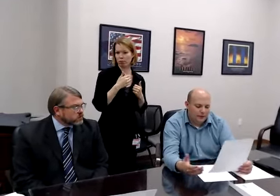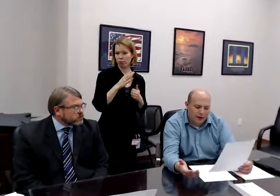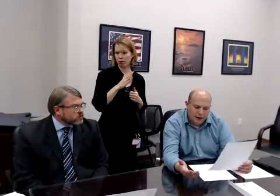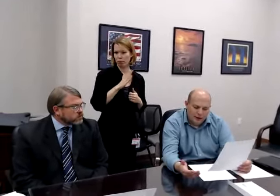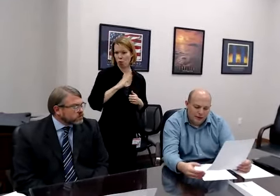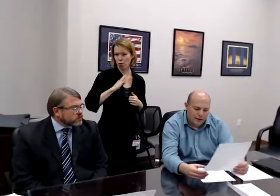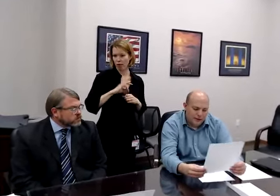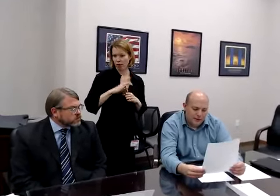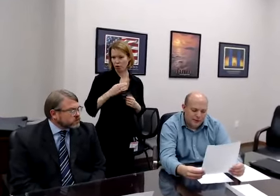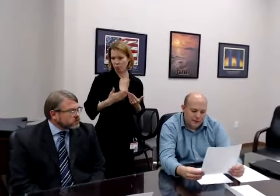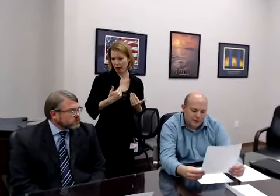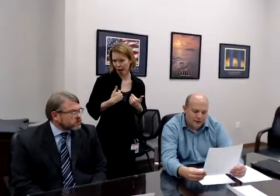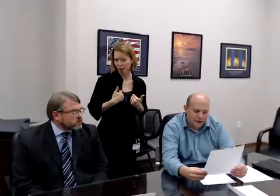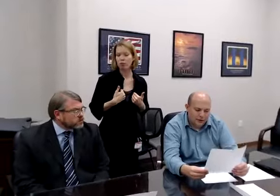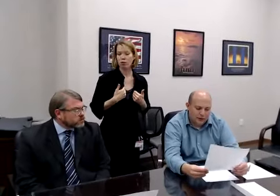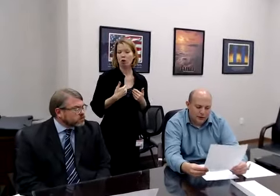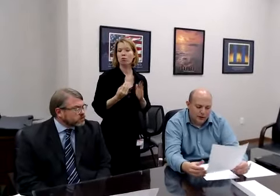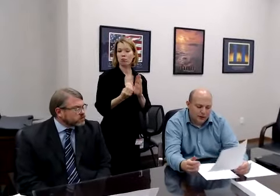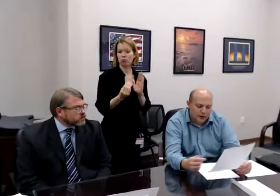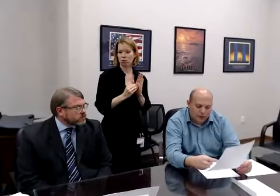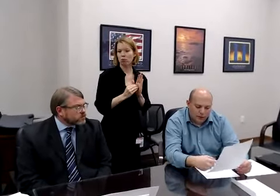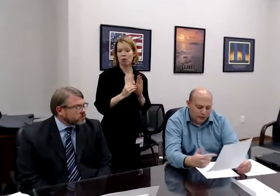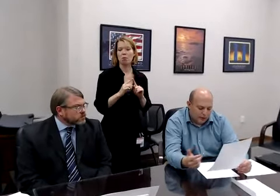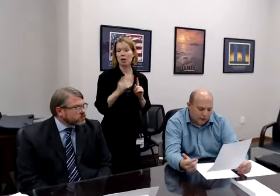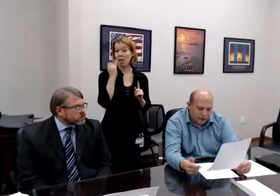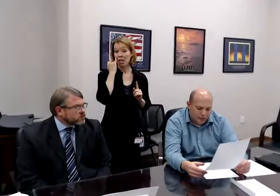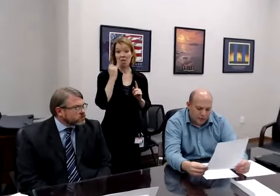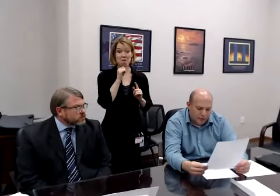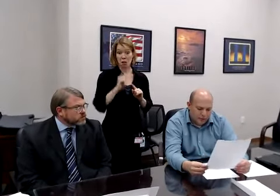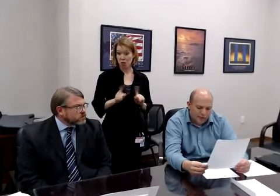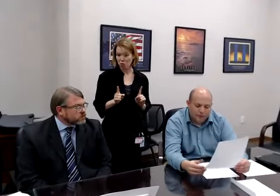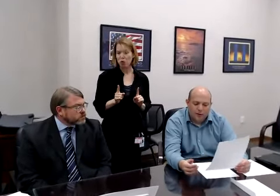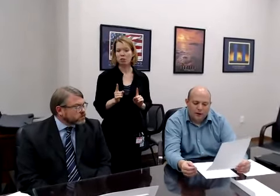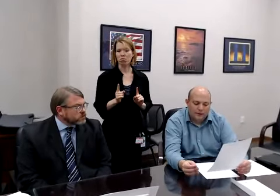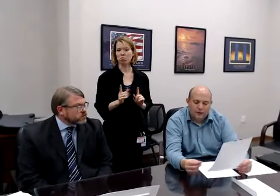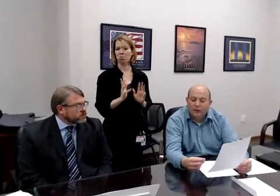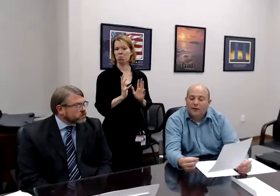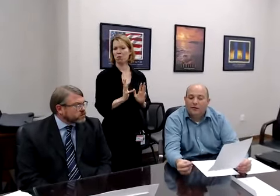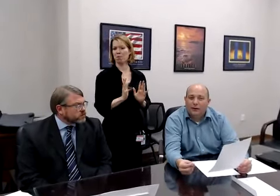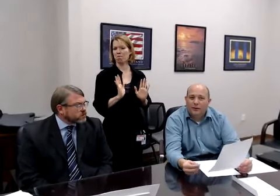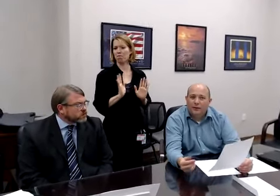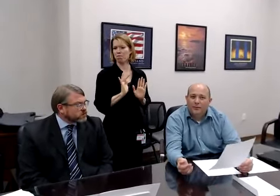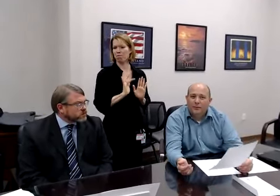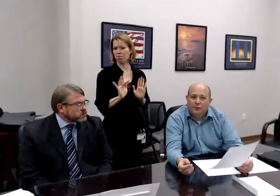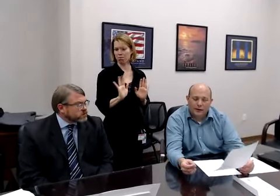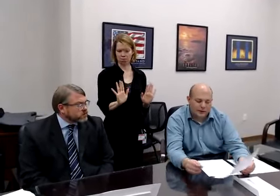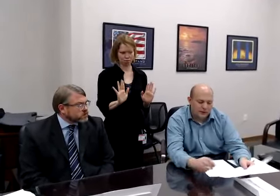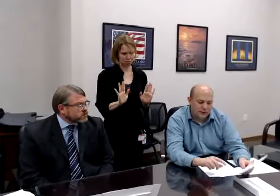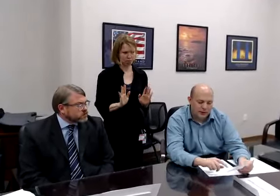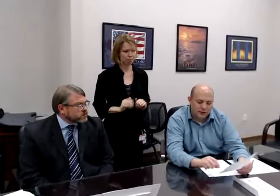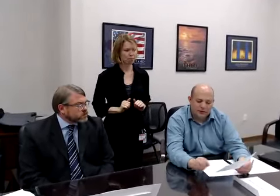Number eight is the signature or whatever mark that you have on record with the Board of Elections, make sure